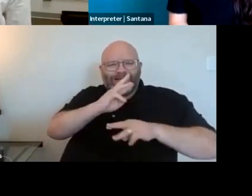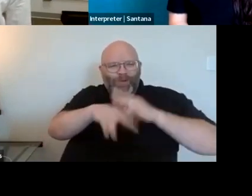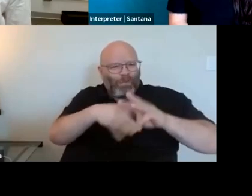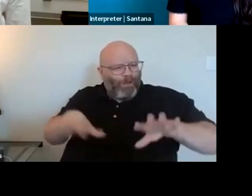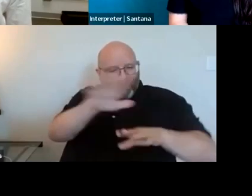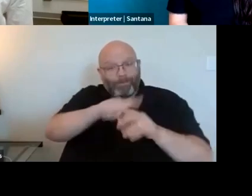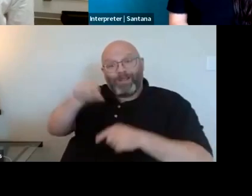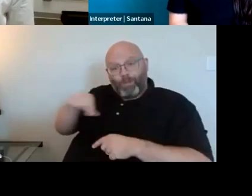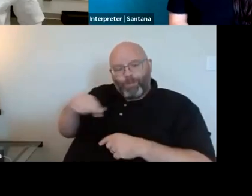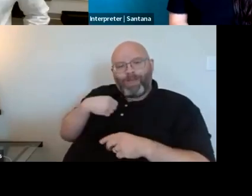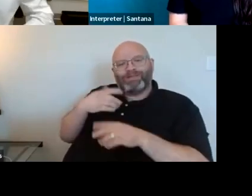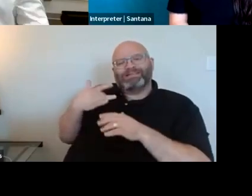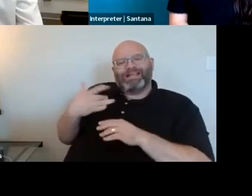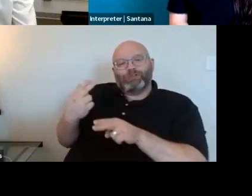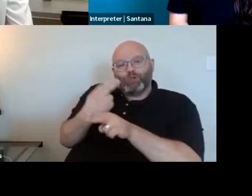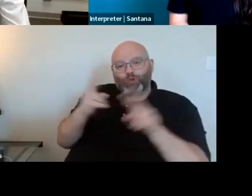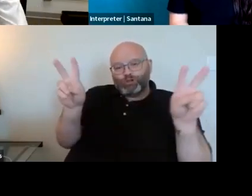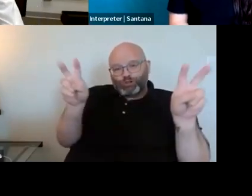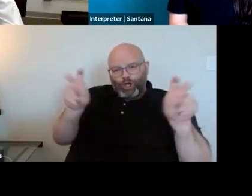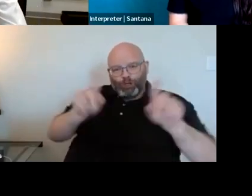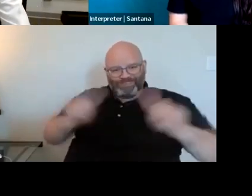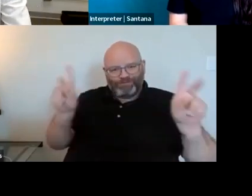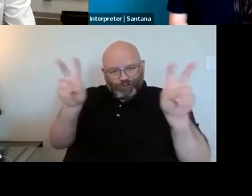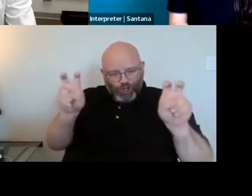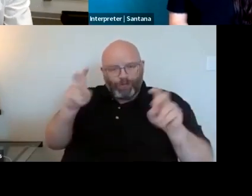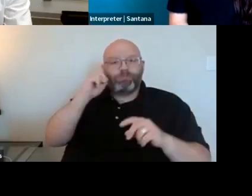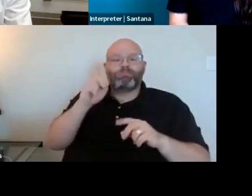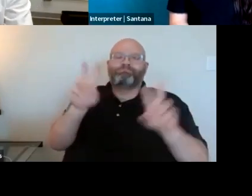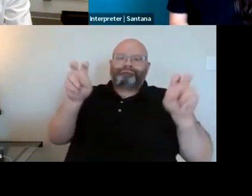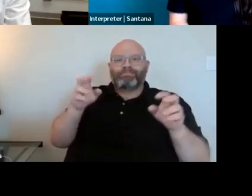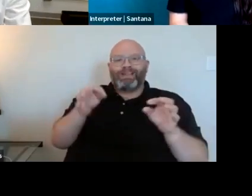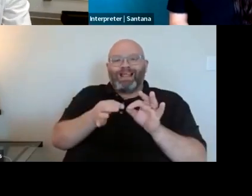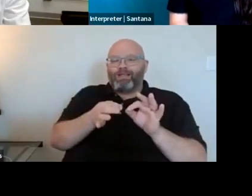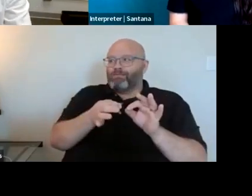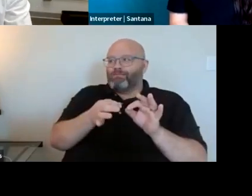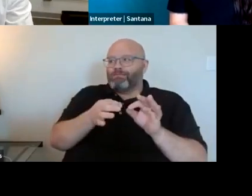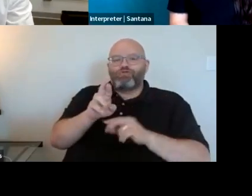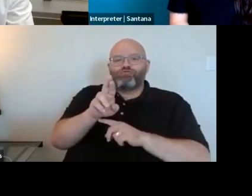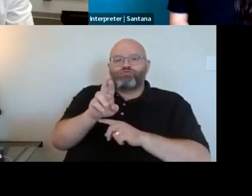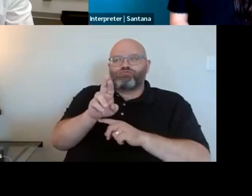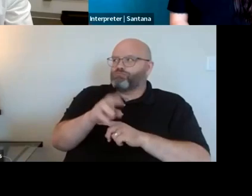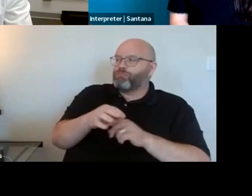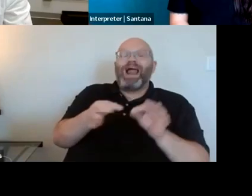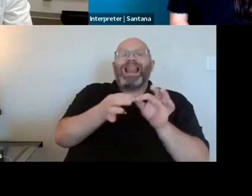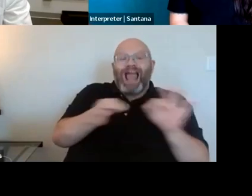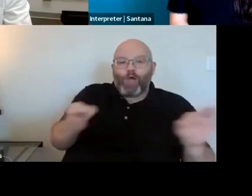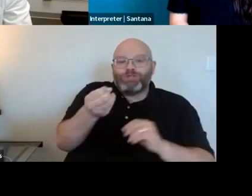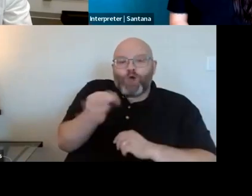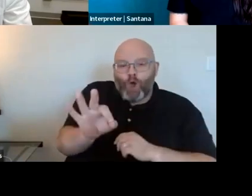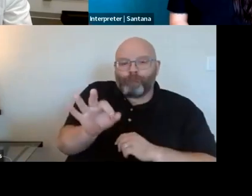I don't know about in the English speaking world, but in Quebec we use a different term to describe